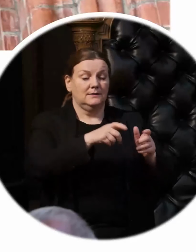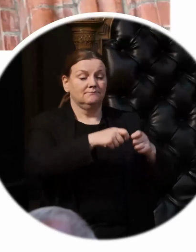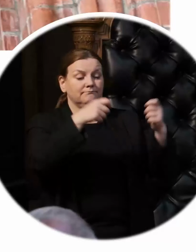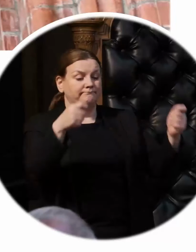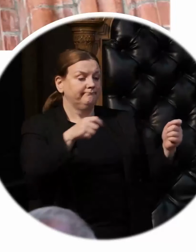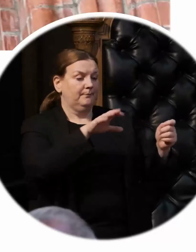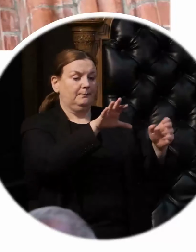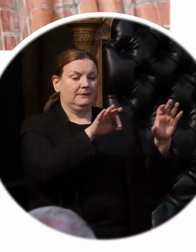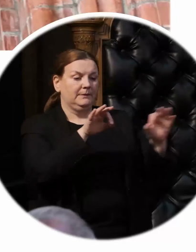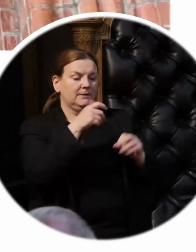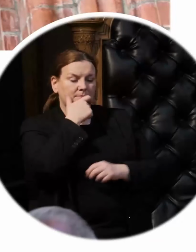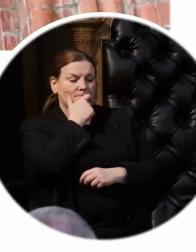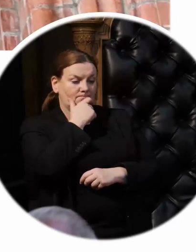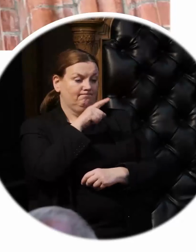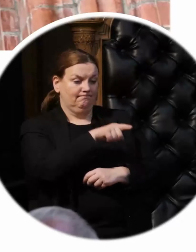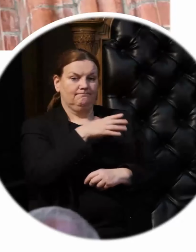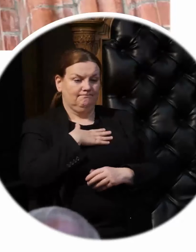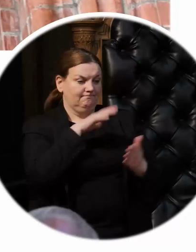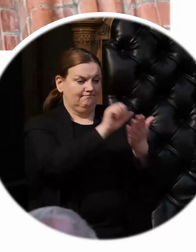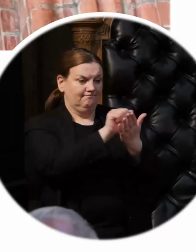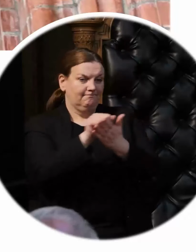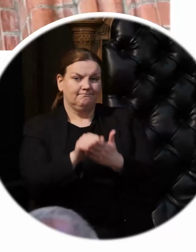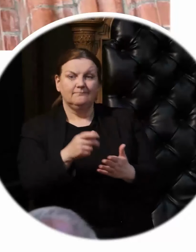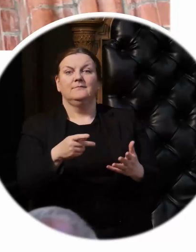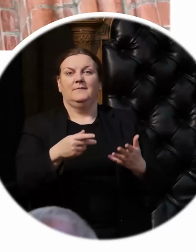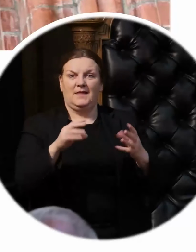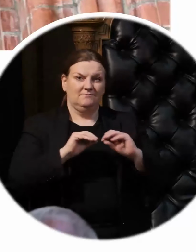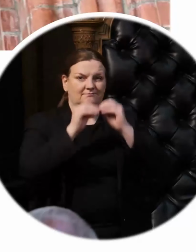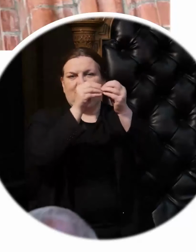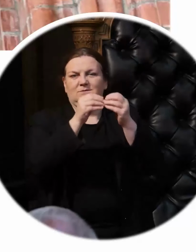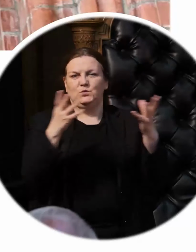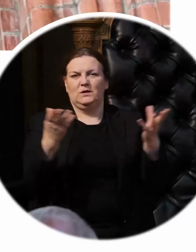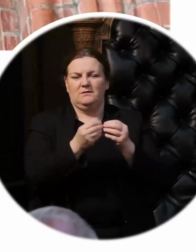choose from catalogues and put it all together and make a railway station from it.